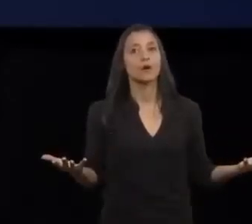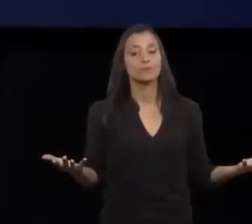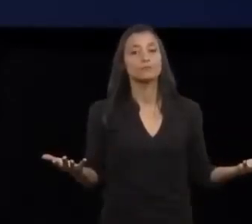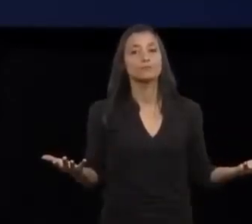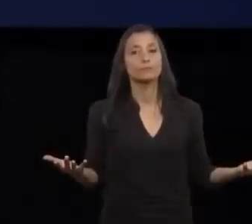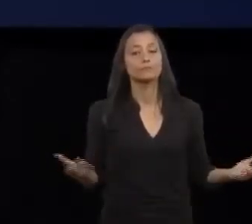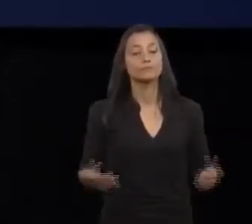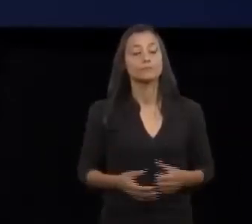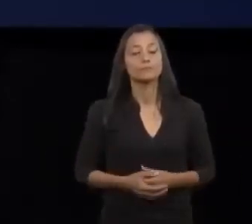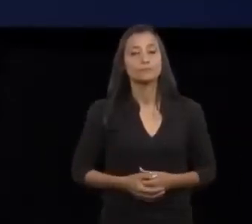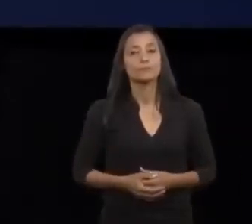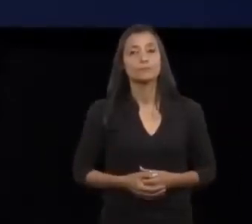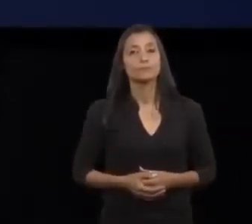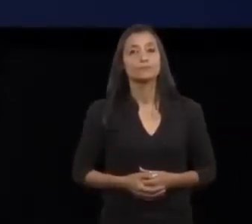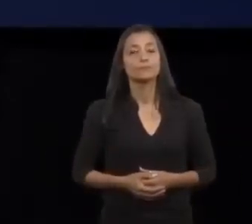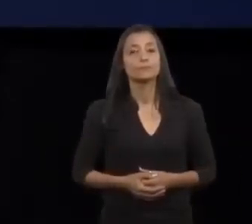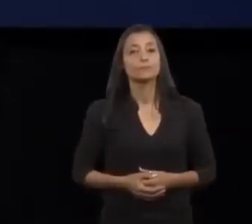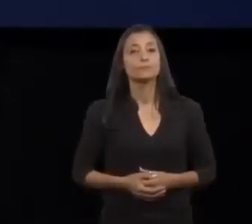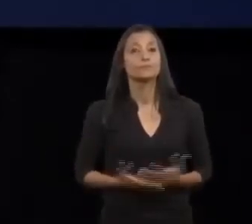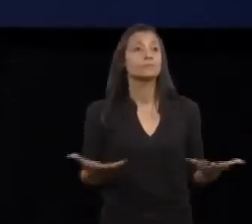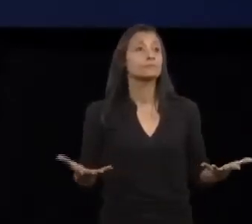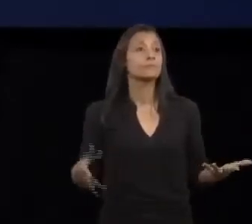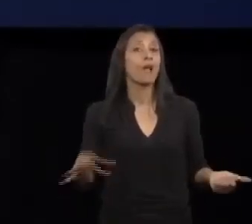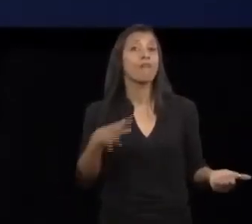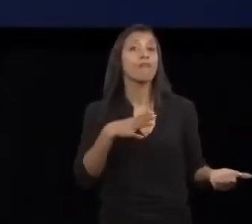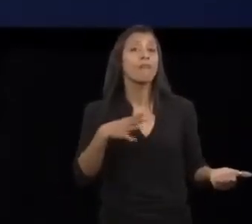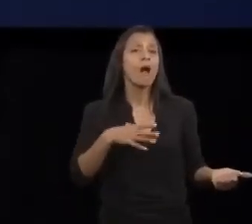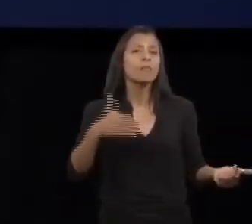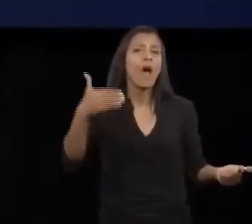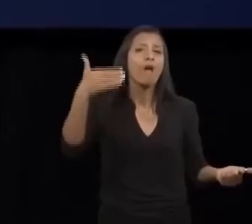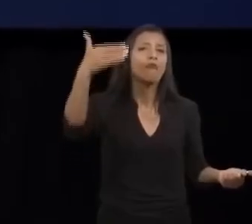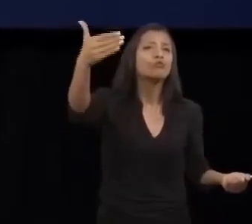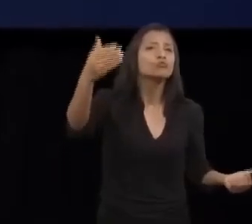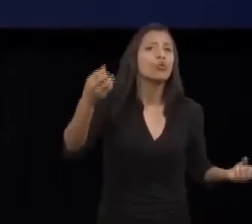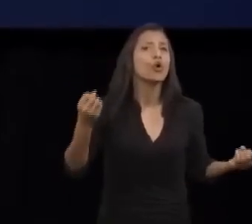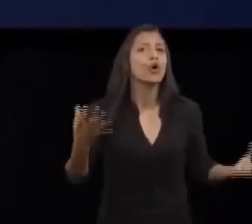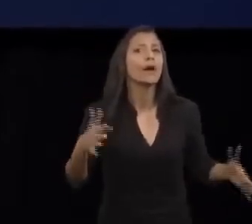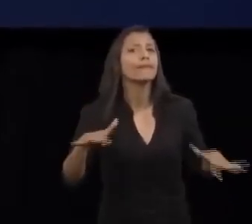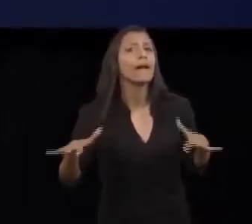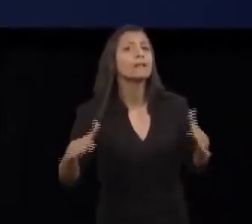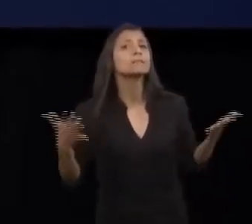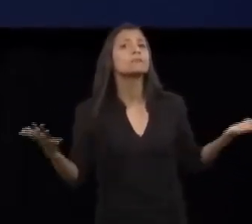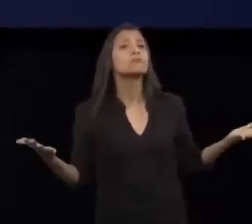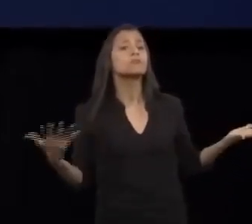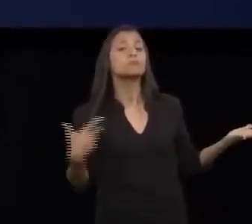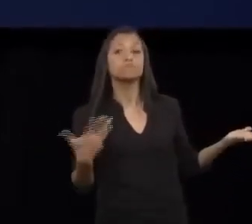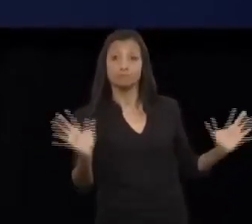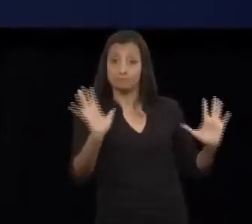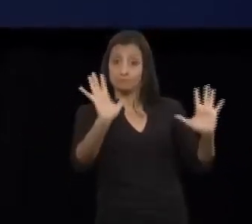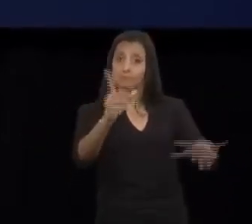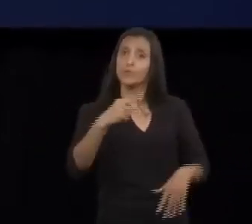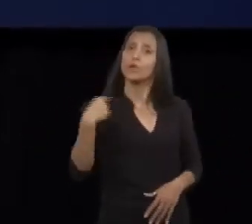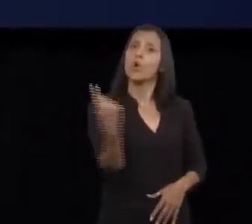Therefore, what comes next? We,